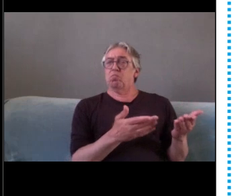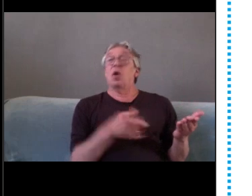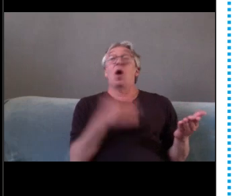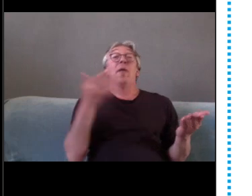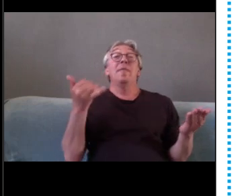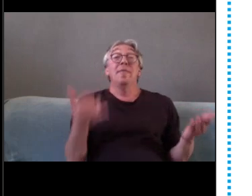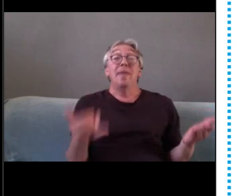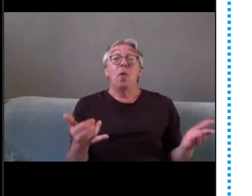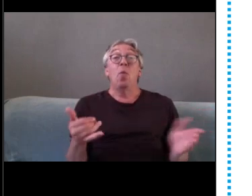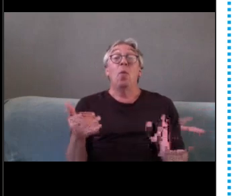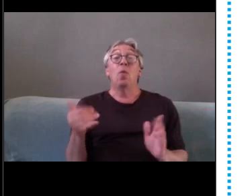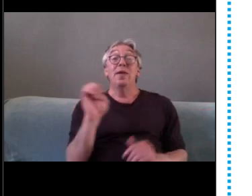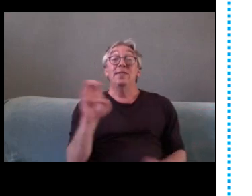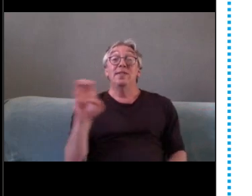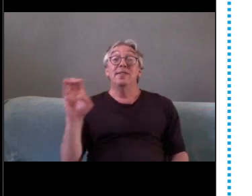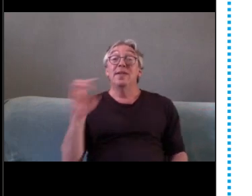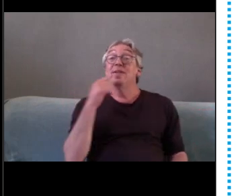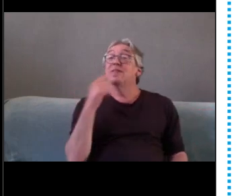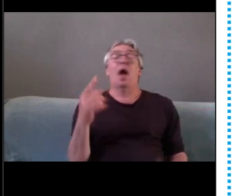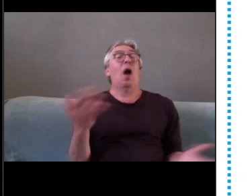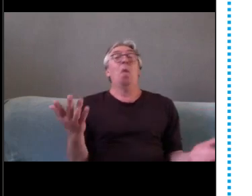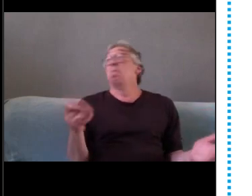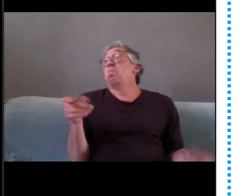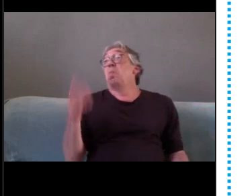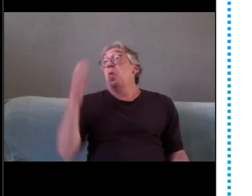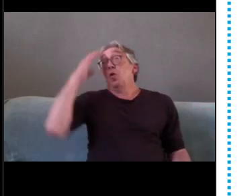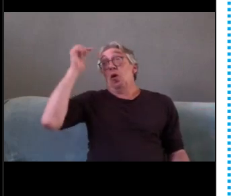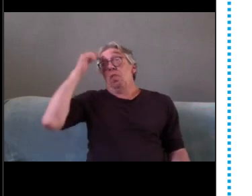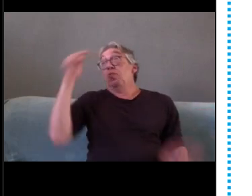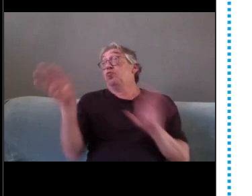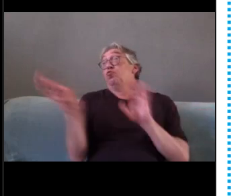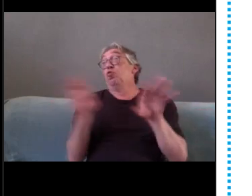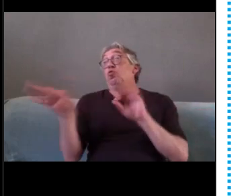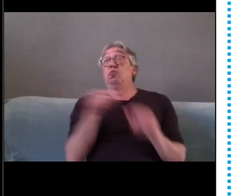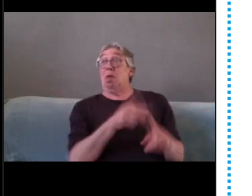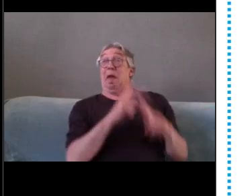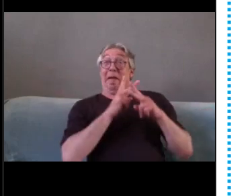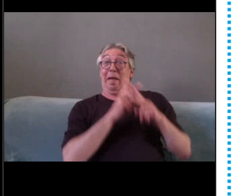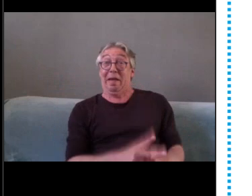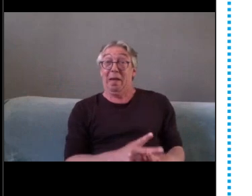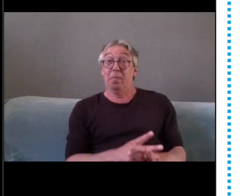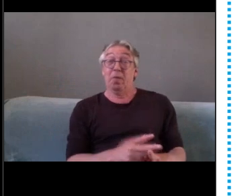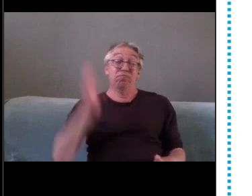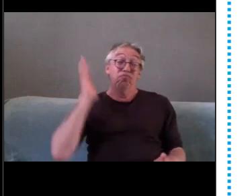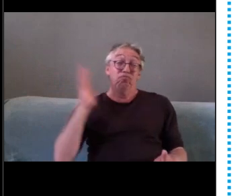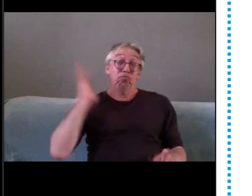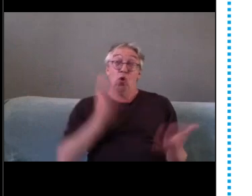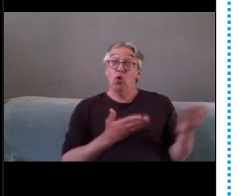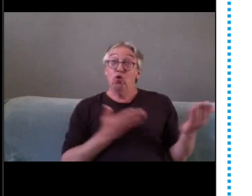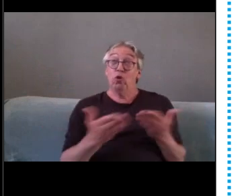to keep them as well as other potential services that they ensure at the national level.